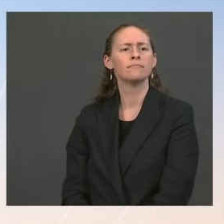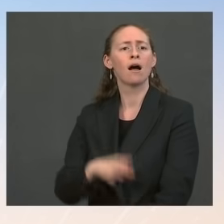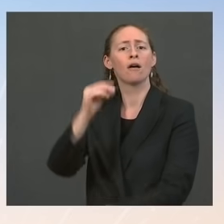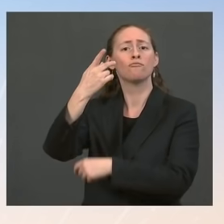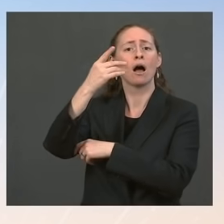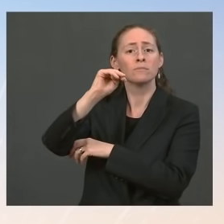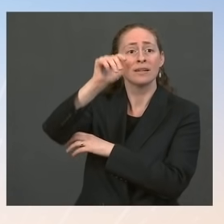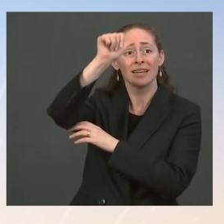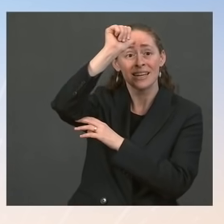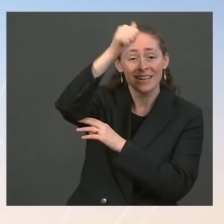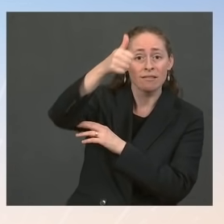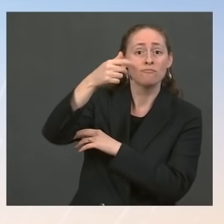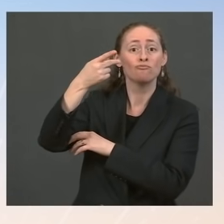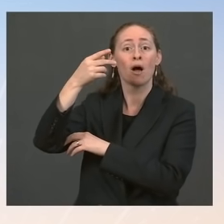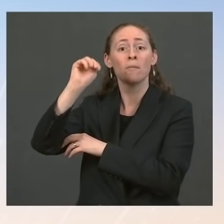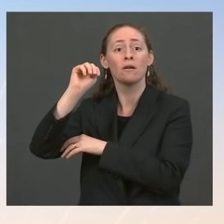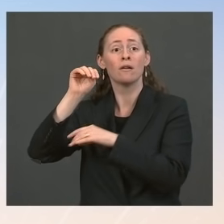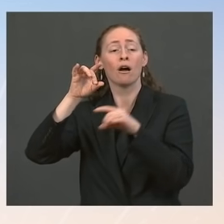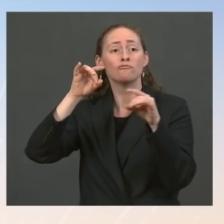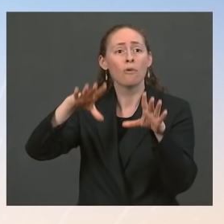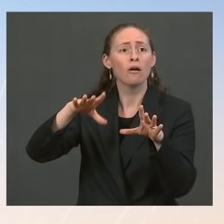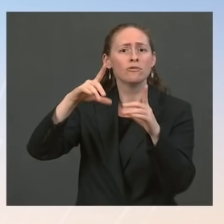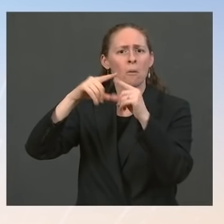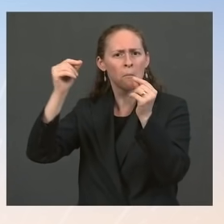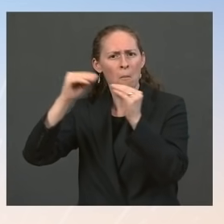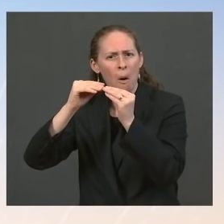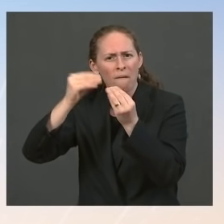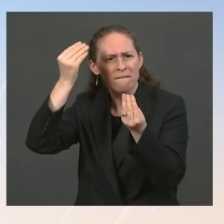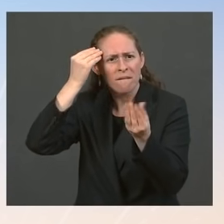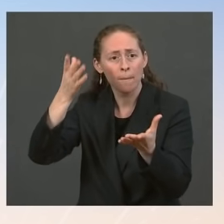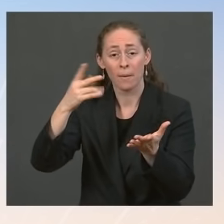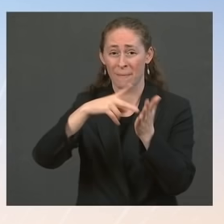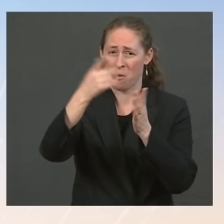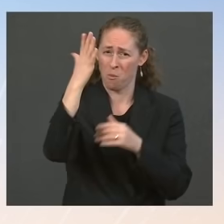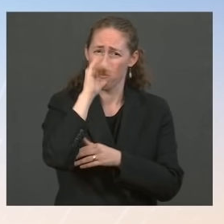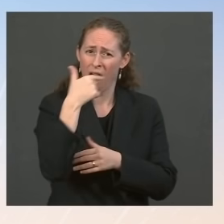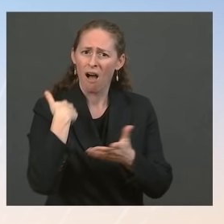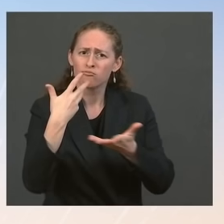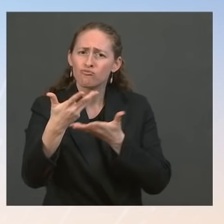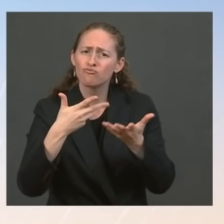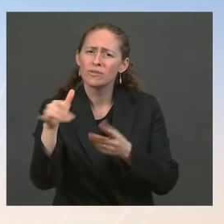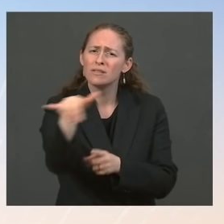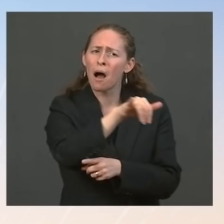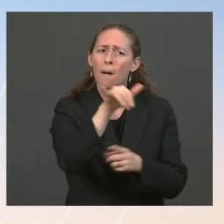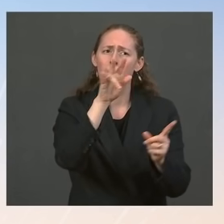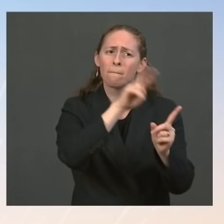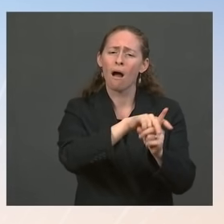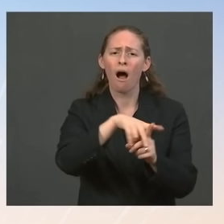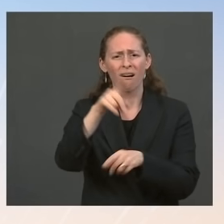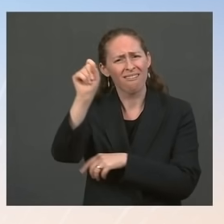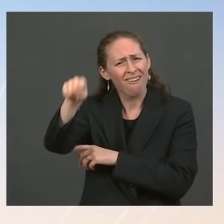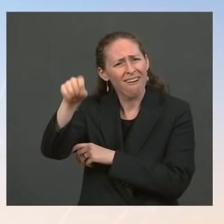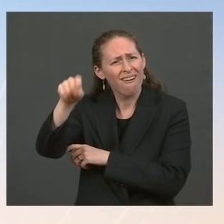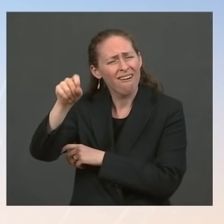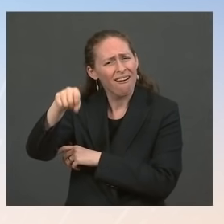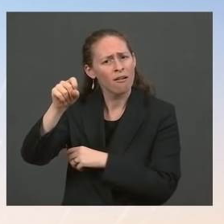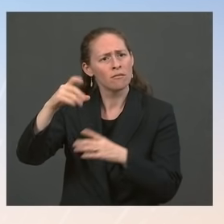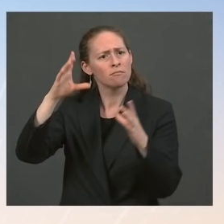Ms. Psaki: Why were they not received in the same way? The Press: Why were they not received by the President himself? They were received by the Vice President. Ms. Psaki: Oh, sure.